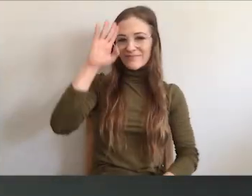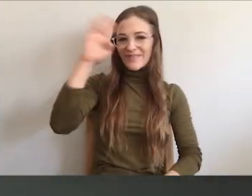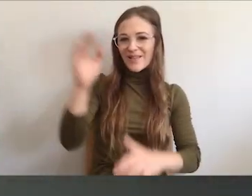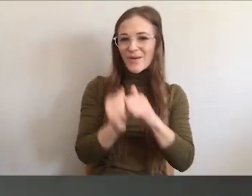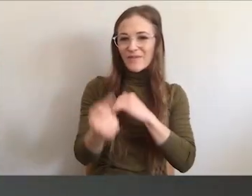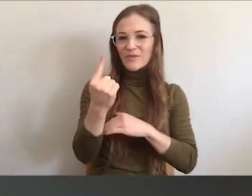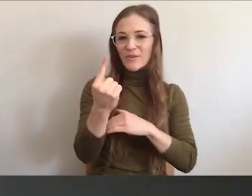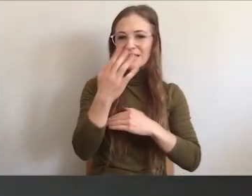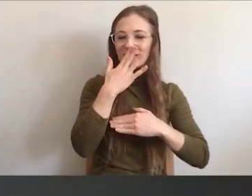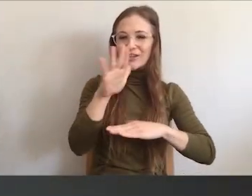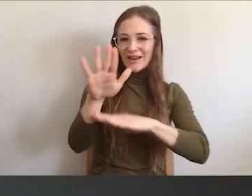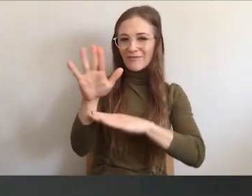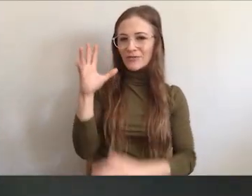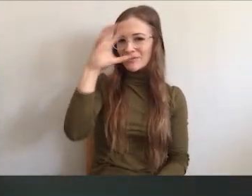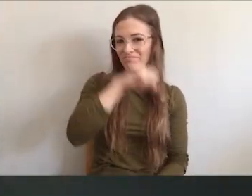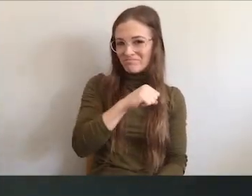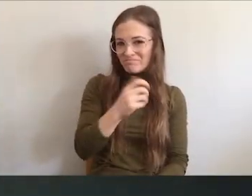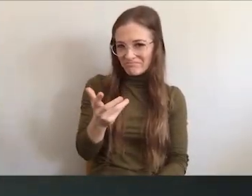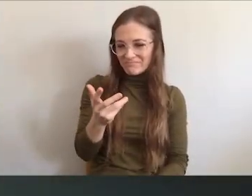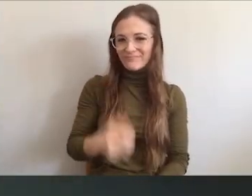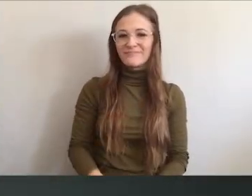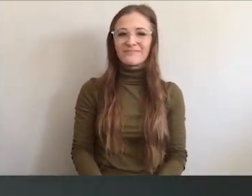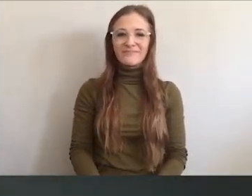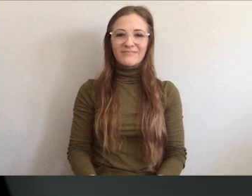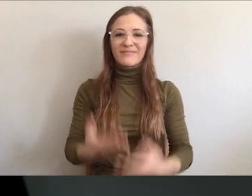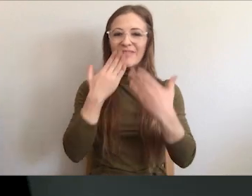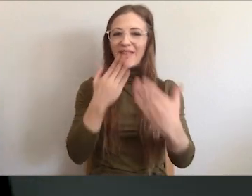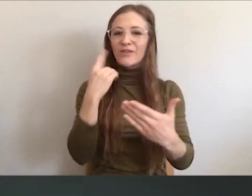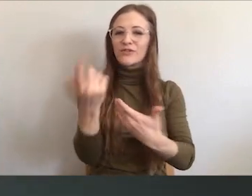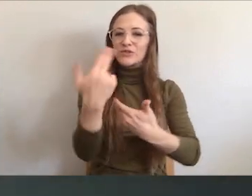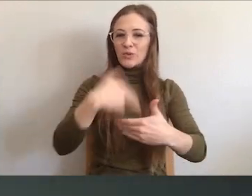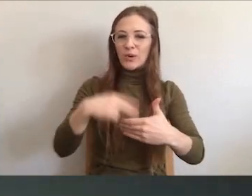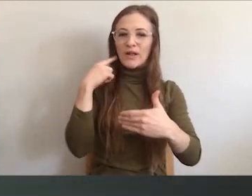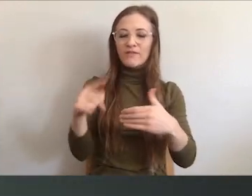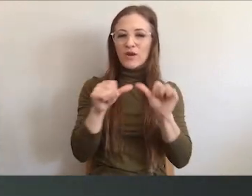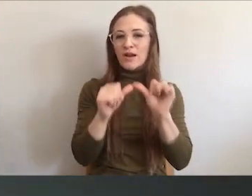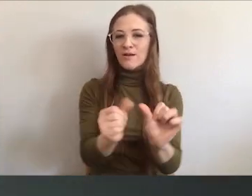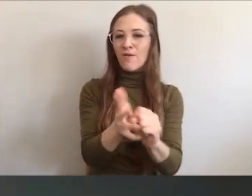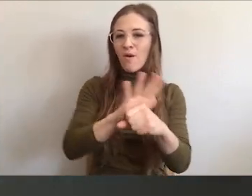Hello, everyone. Good afternoon I suppose. Thank you for joining us for the long COVID